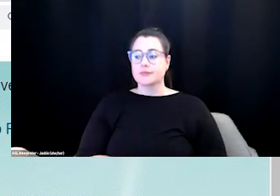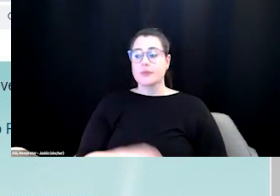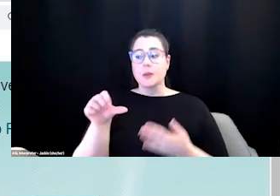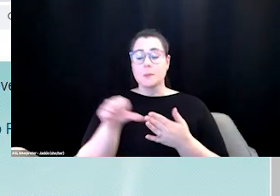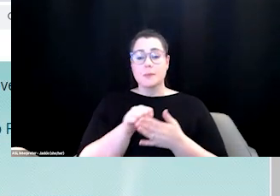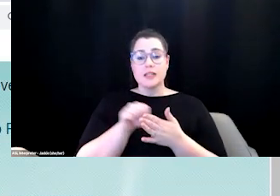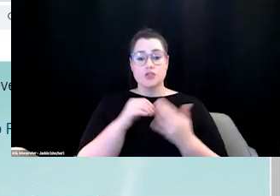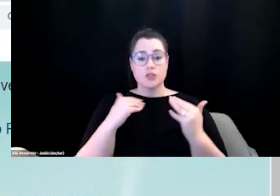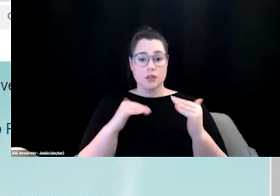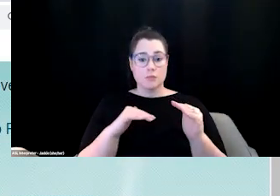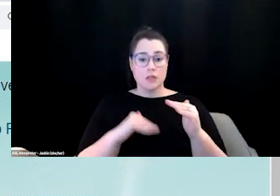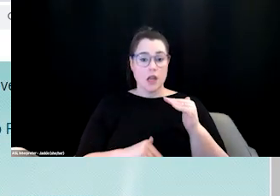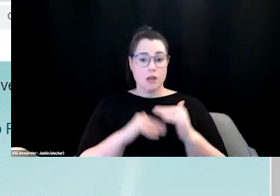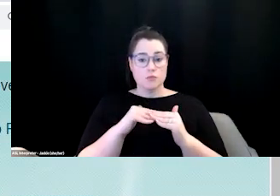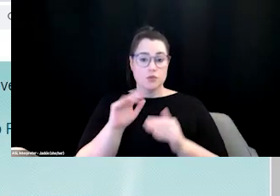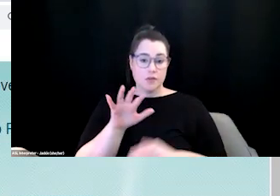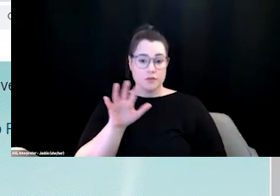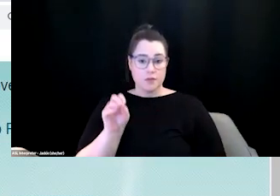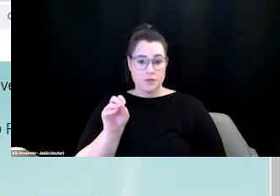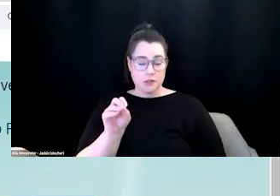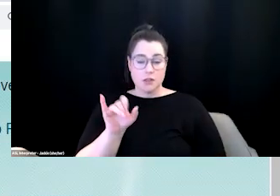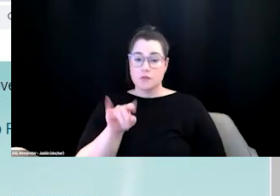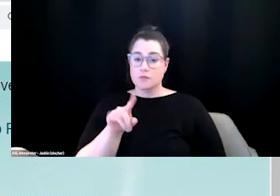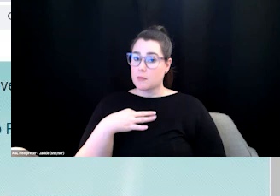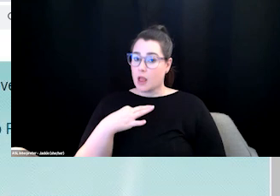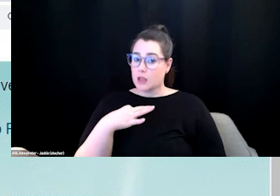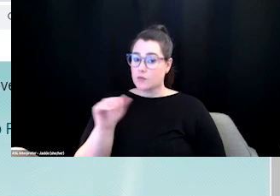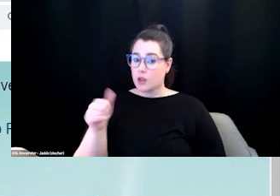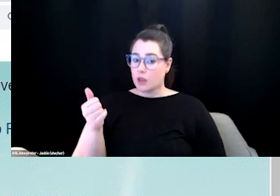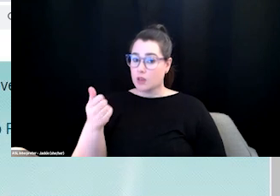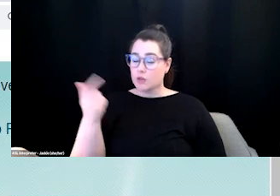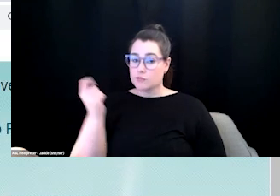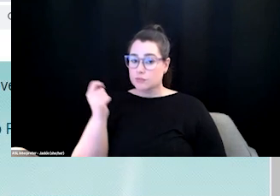If you are applying for other solicitations at NSF, that page count might vary.